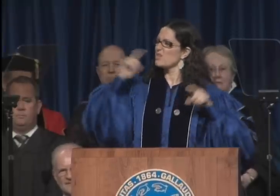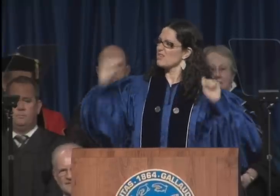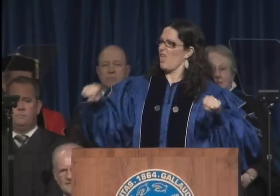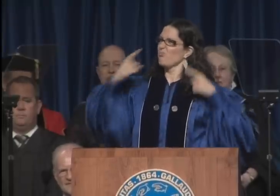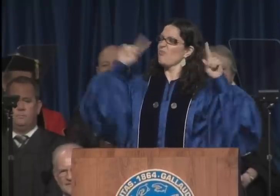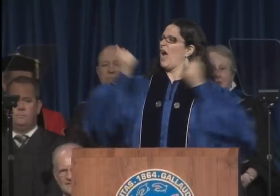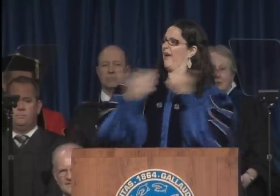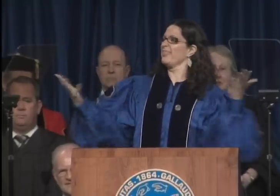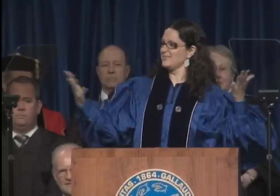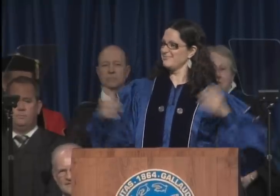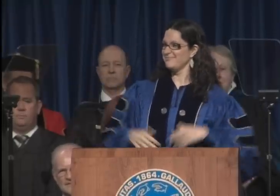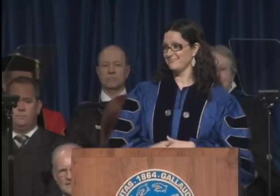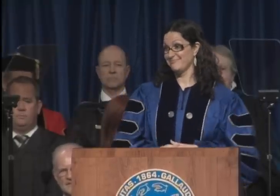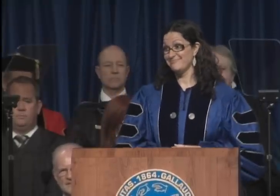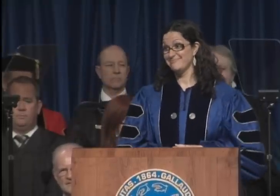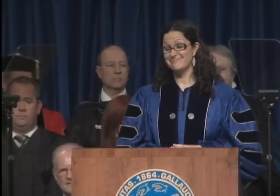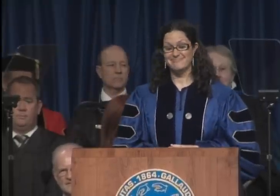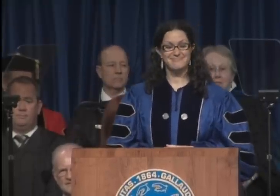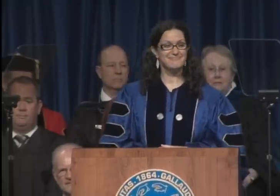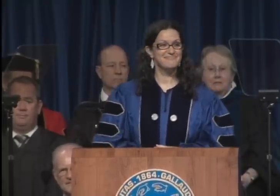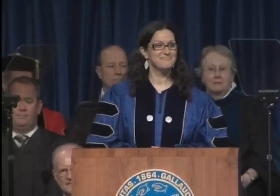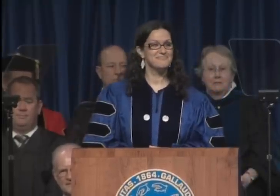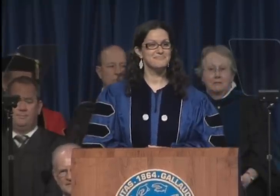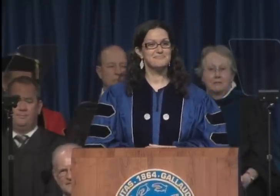In order to do this, we had to be persistent. If you can earn a Ph.D.,